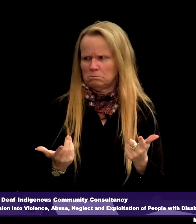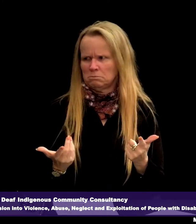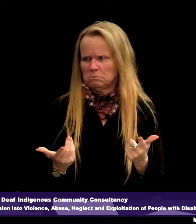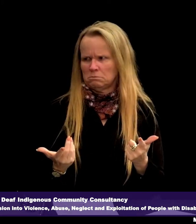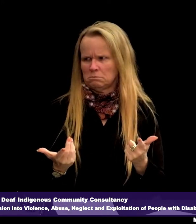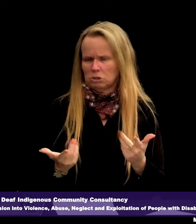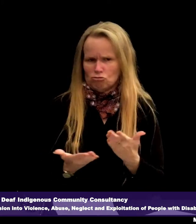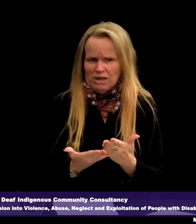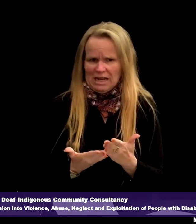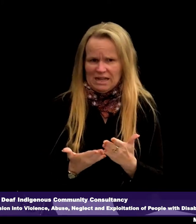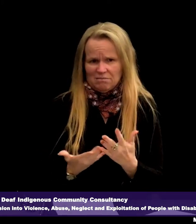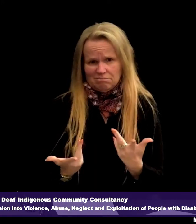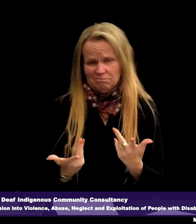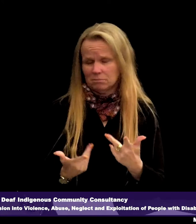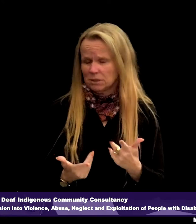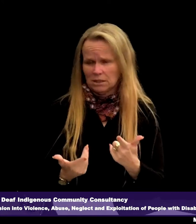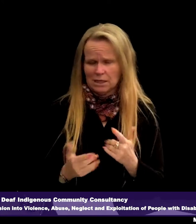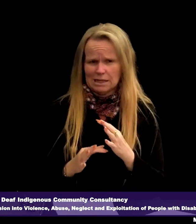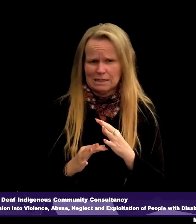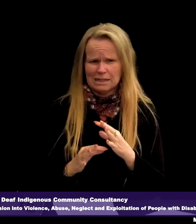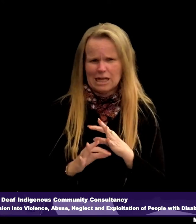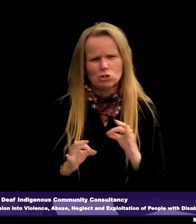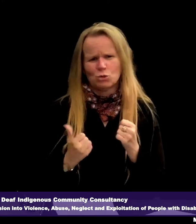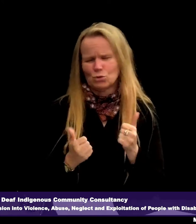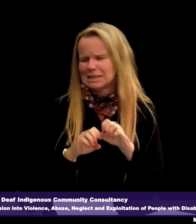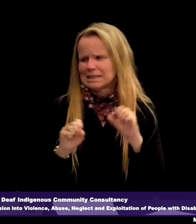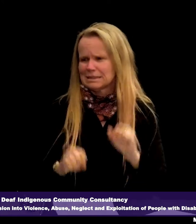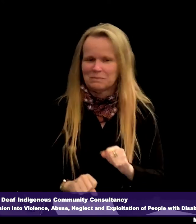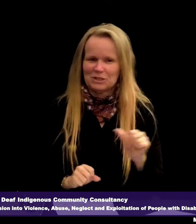people? Really, it's - it's not a good system.